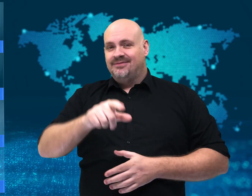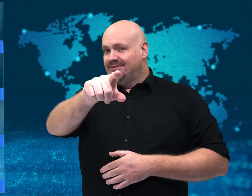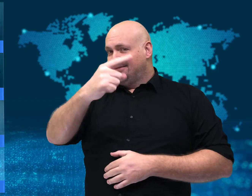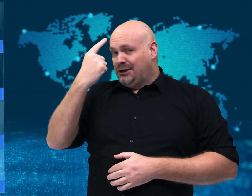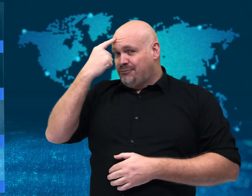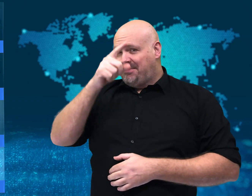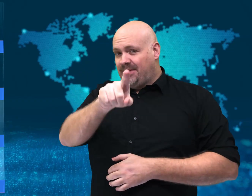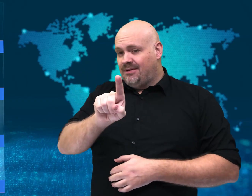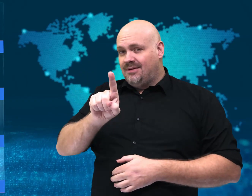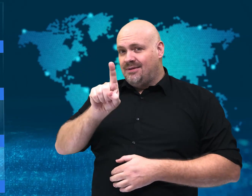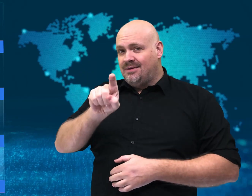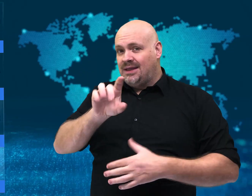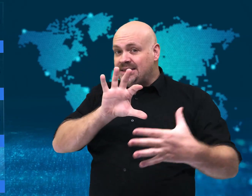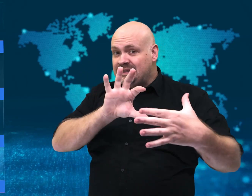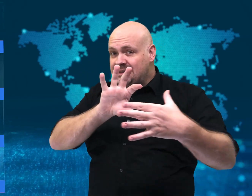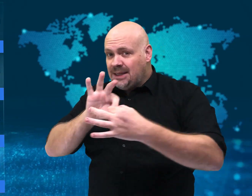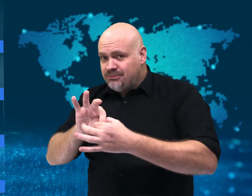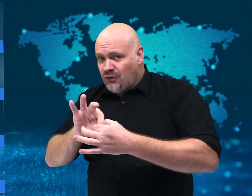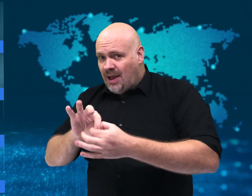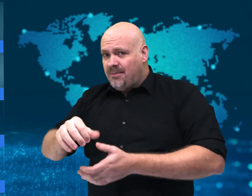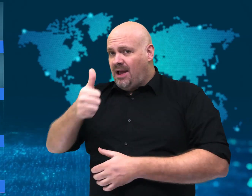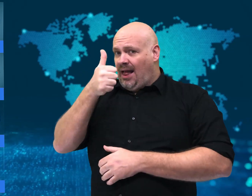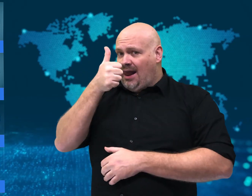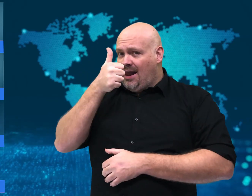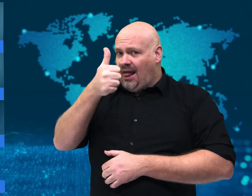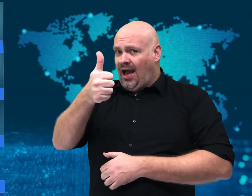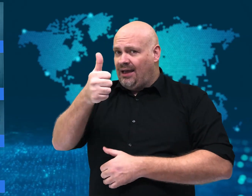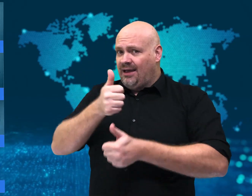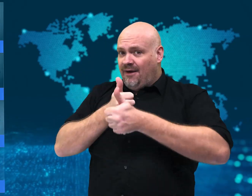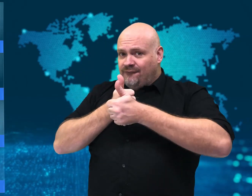Don’t forget to subscribe, like,